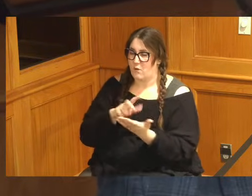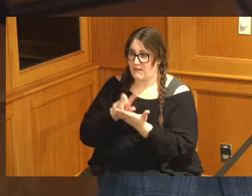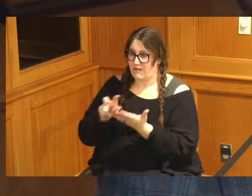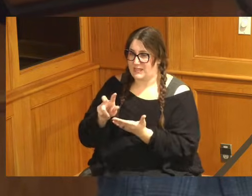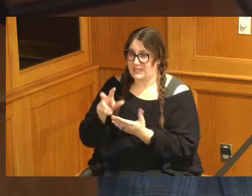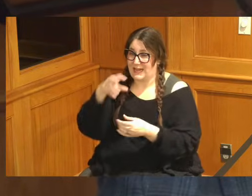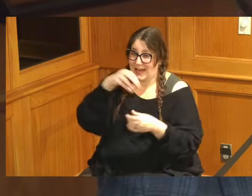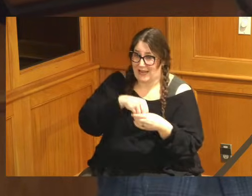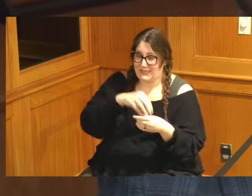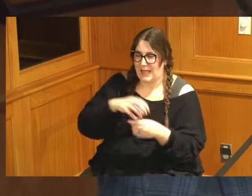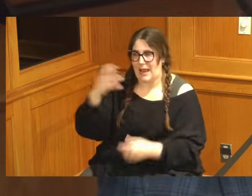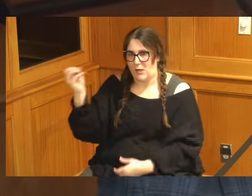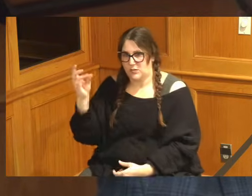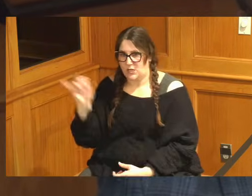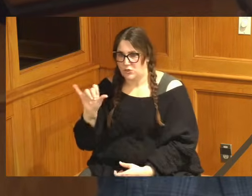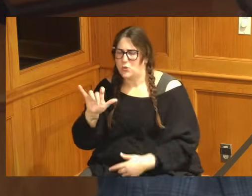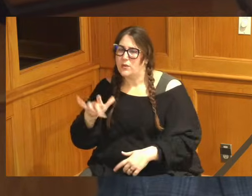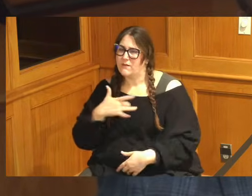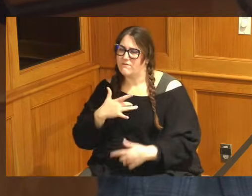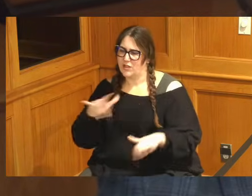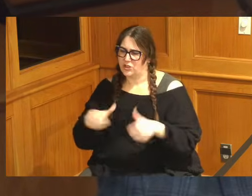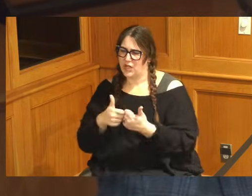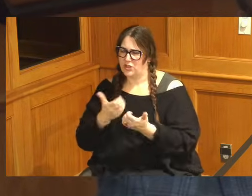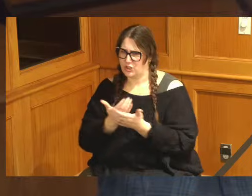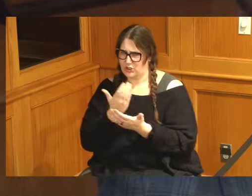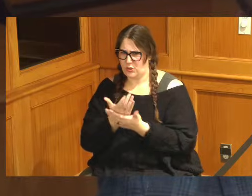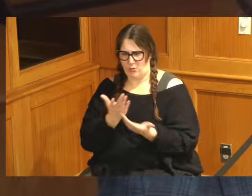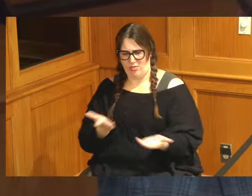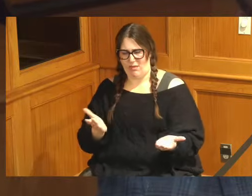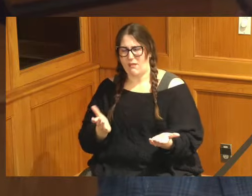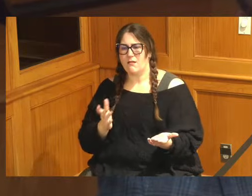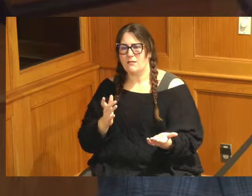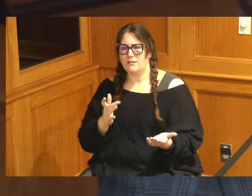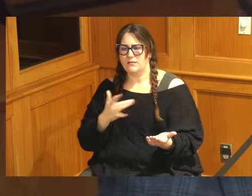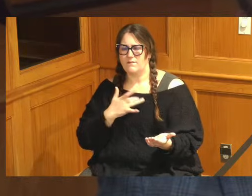know it's been challenging because it's kind it was kind of a new thing to go outside as you you